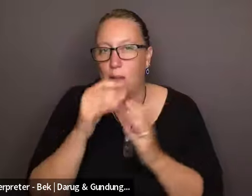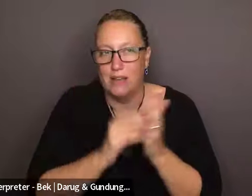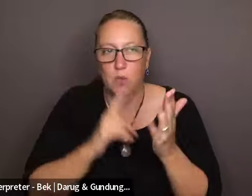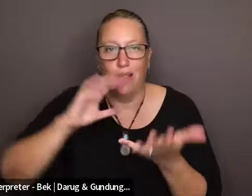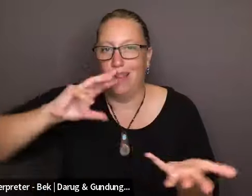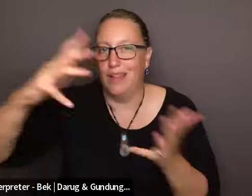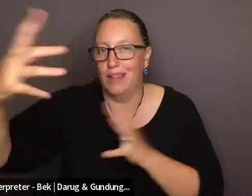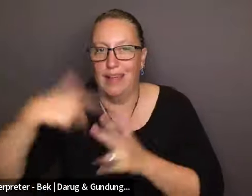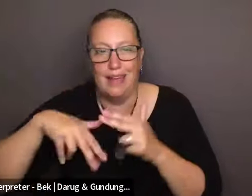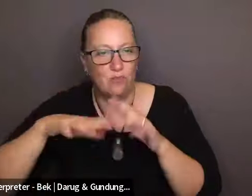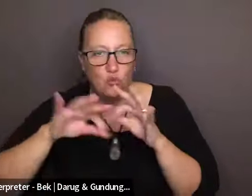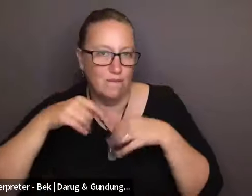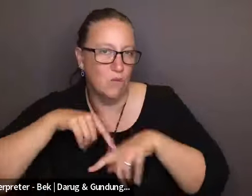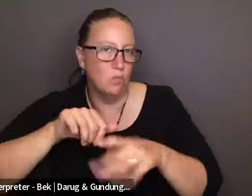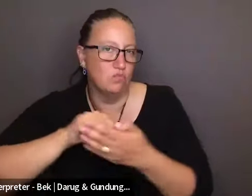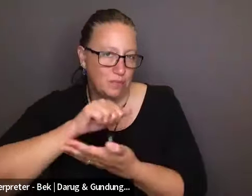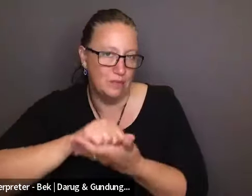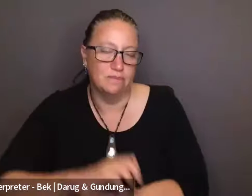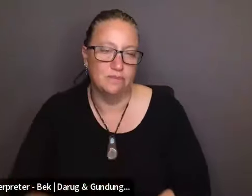possible at the application and budgetting stage because